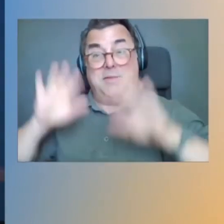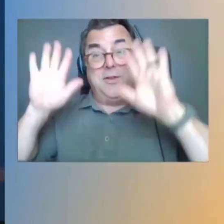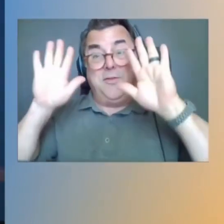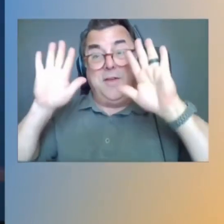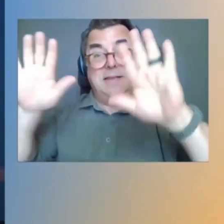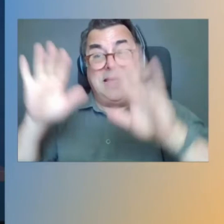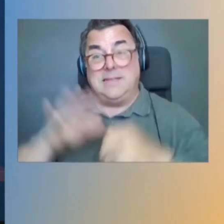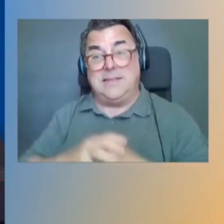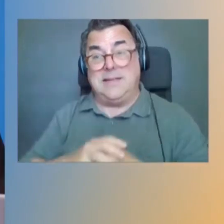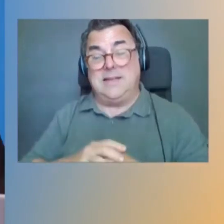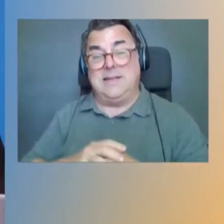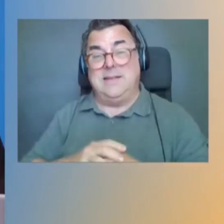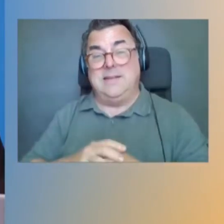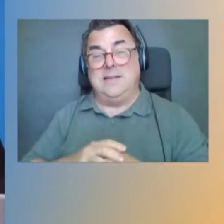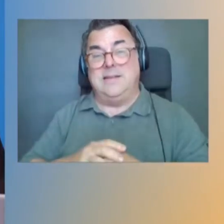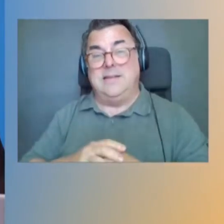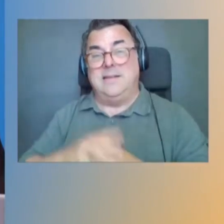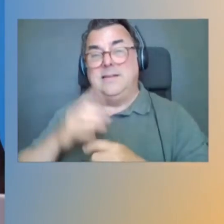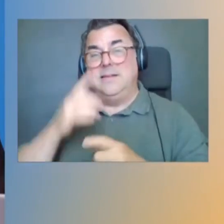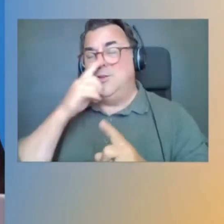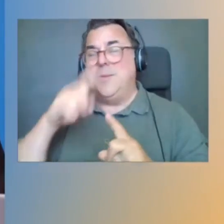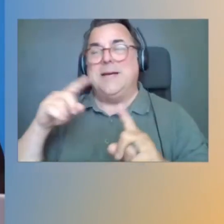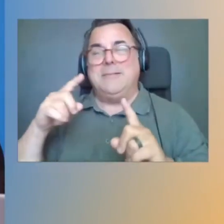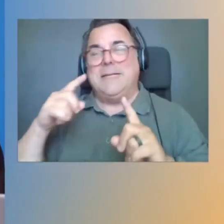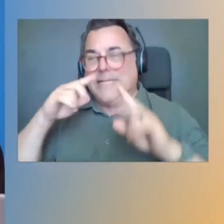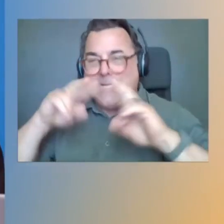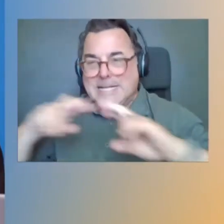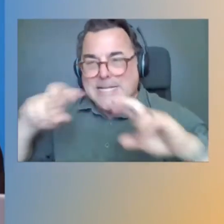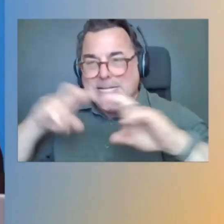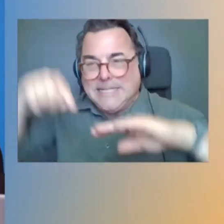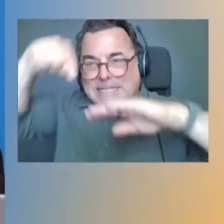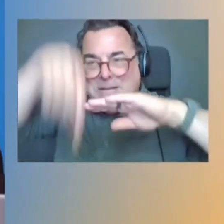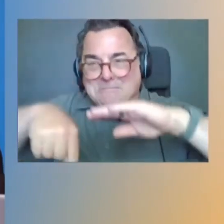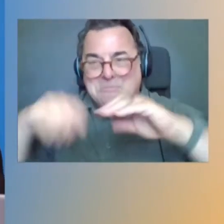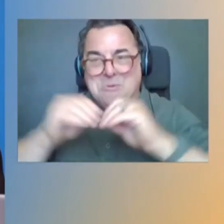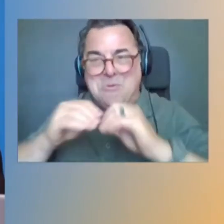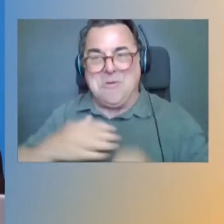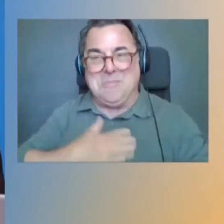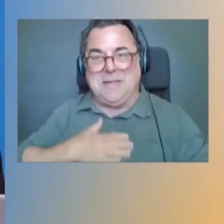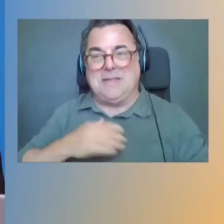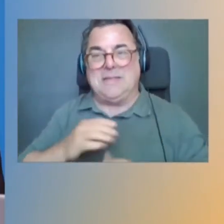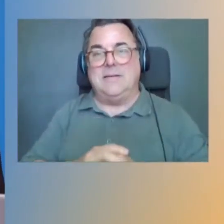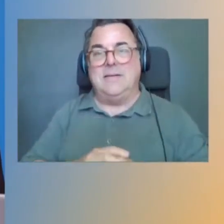I want to get a little bit under the hood now. SSDs have been around for a while.